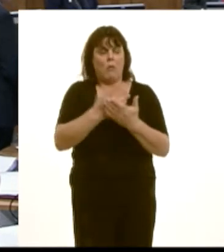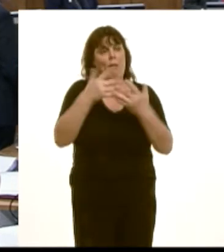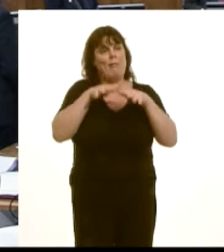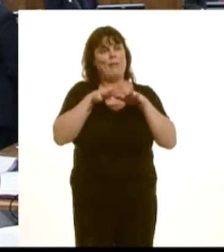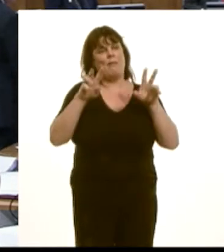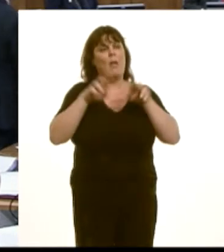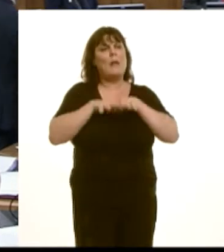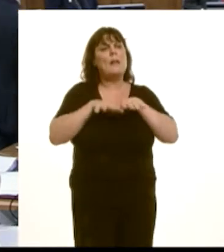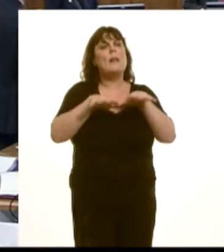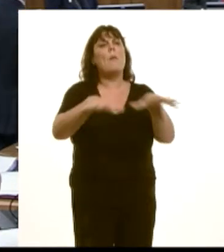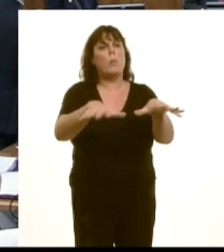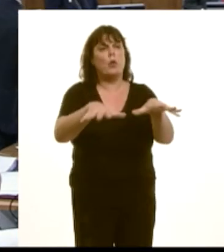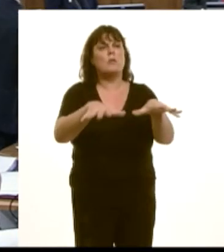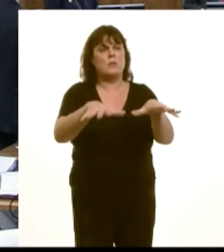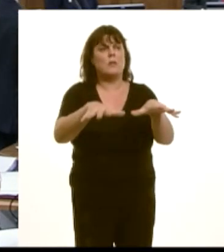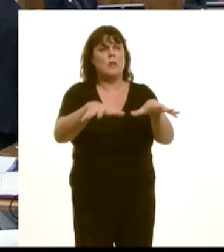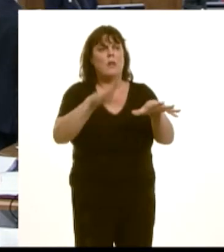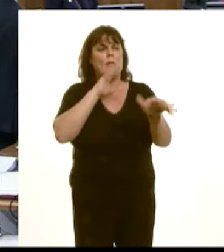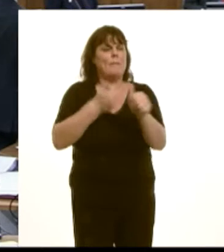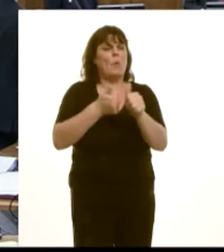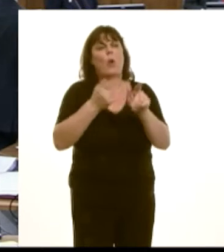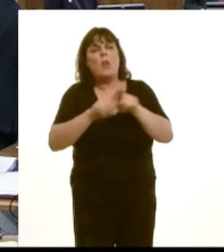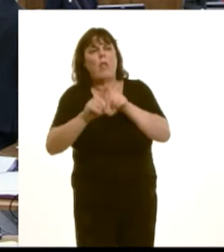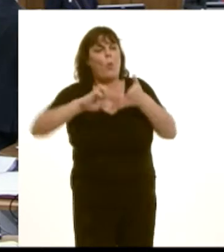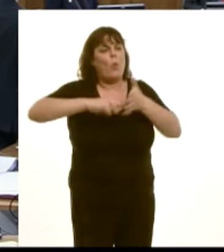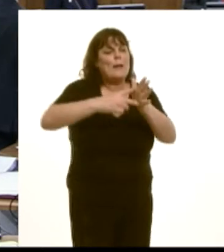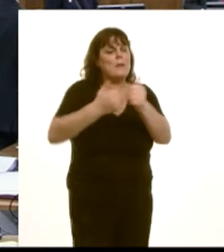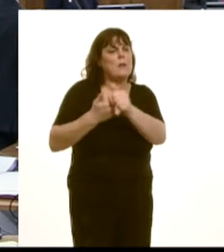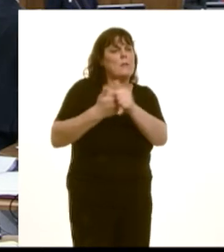that offer women's safety services in Wales are protected?